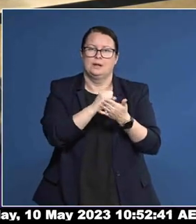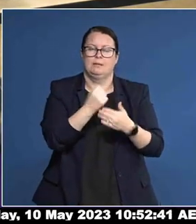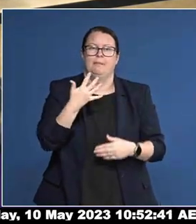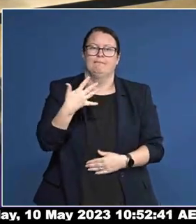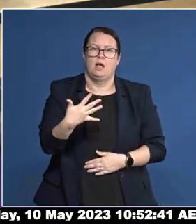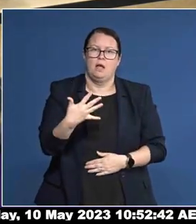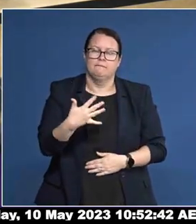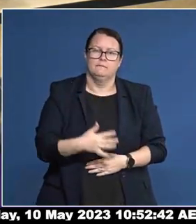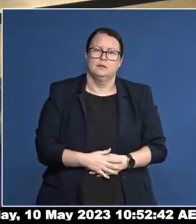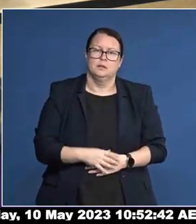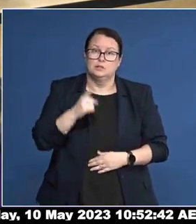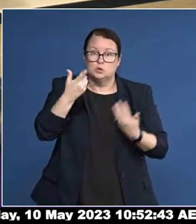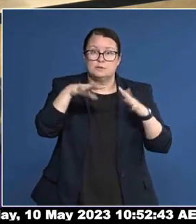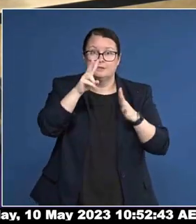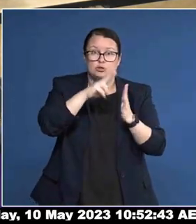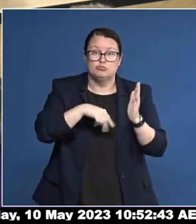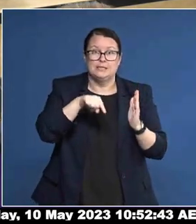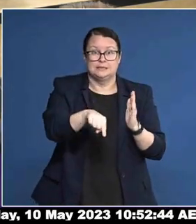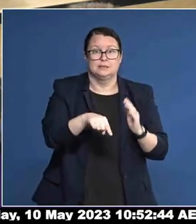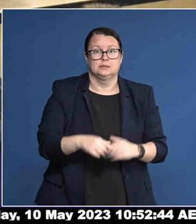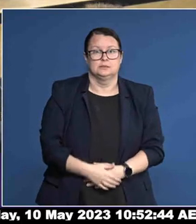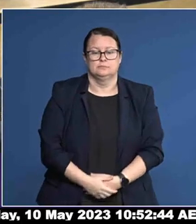Did you read that document? Yes.